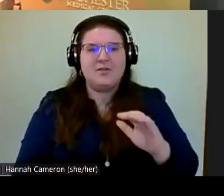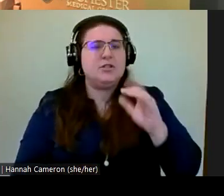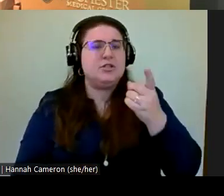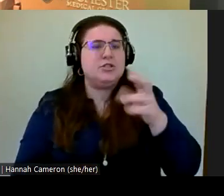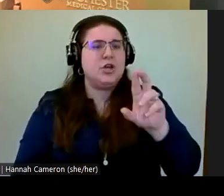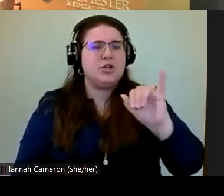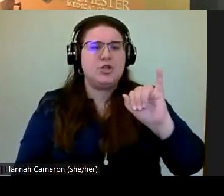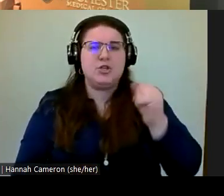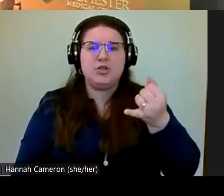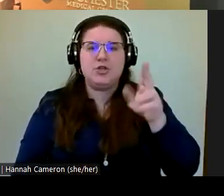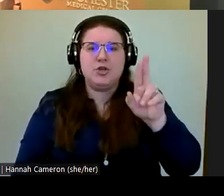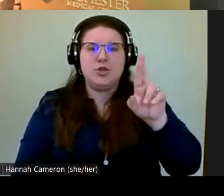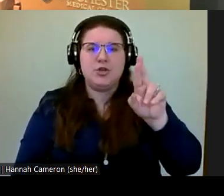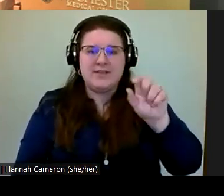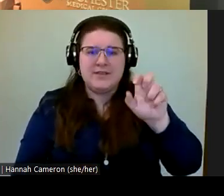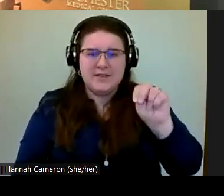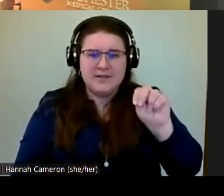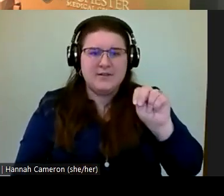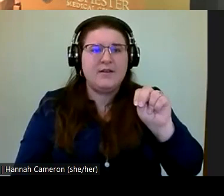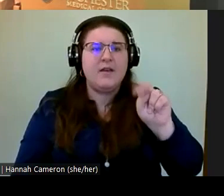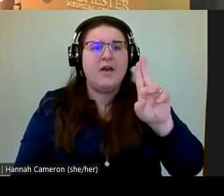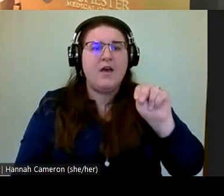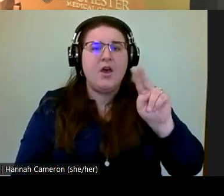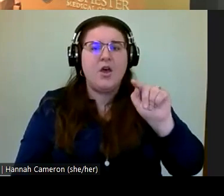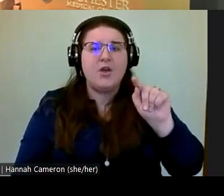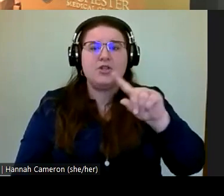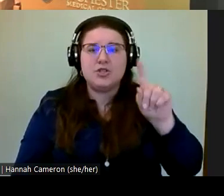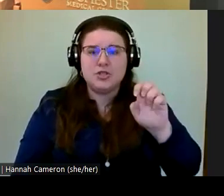um I remember when I first met Dr uniter when I was Junior faculty member here and had the Good